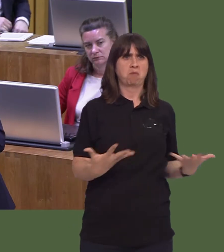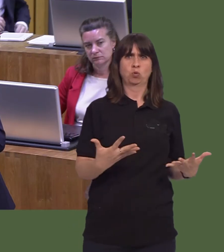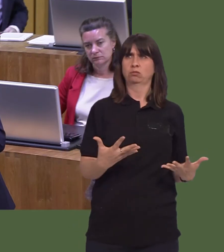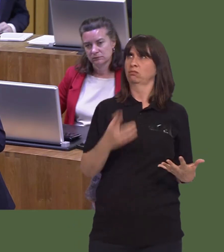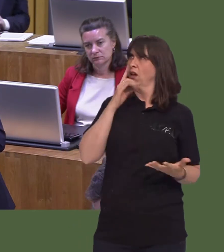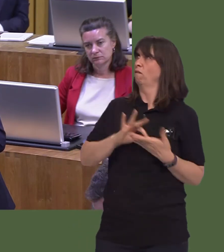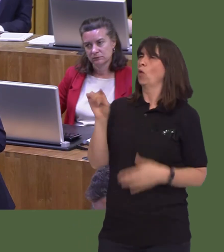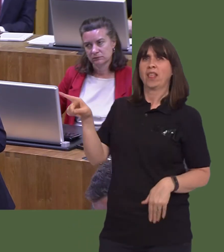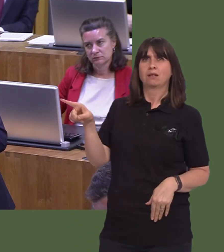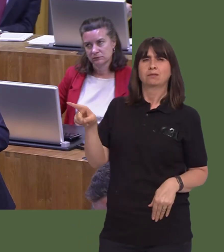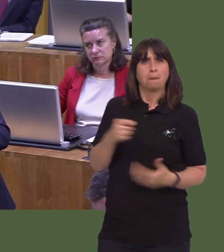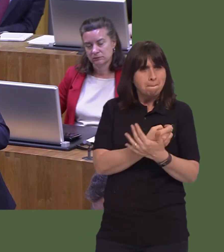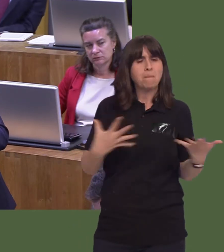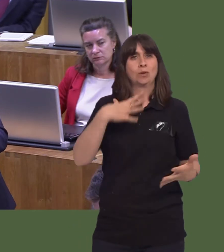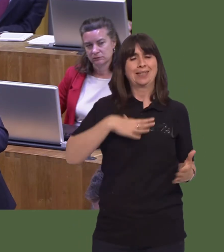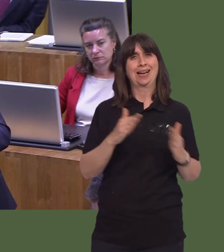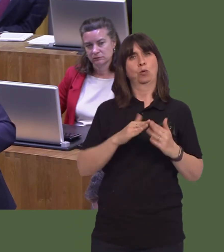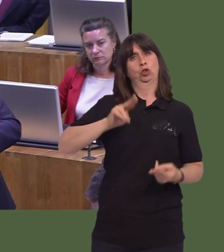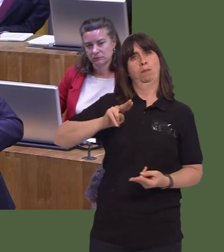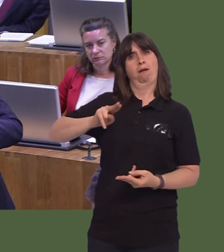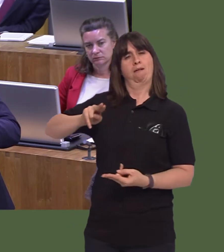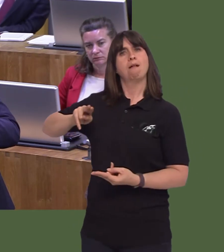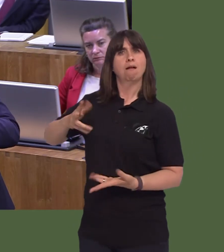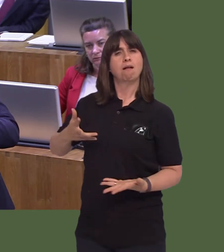always emphasised the fact that, yes, we need social housing, yes, we need to make sure